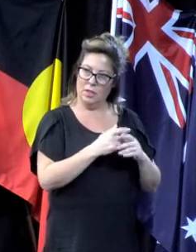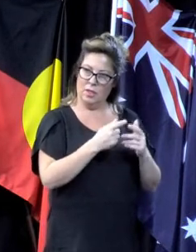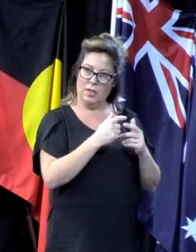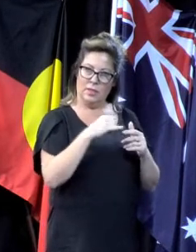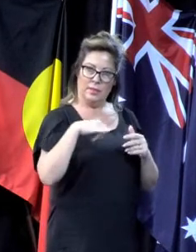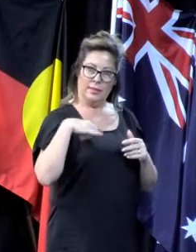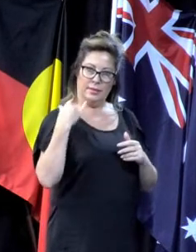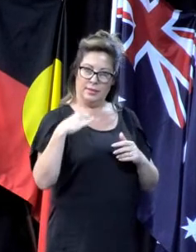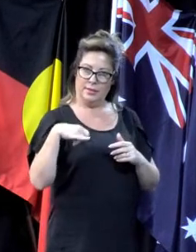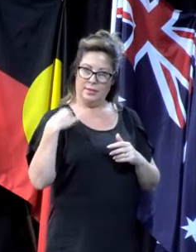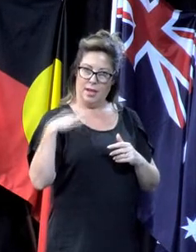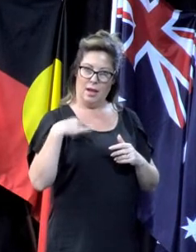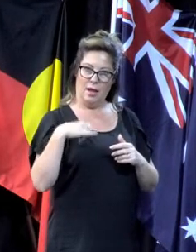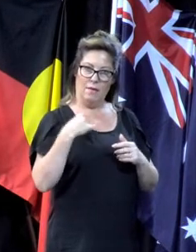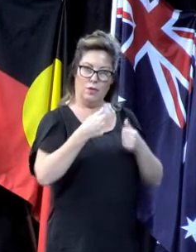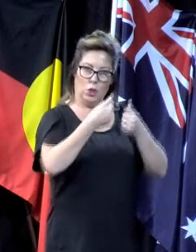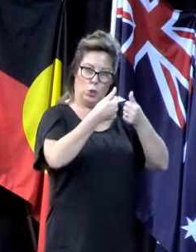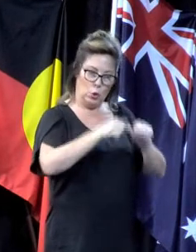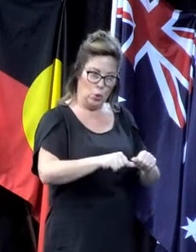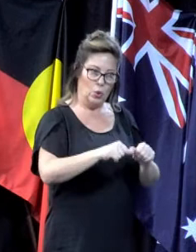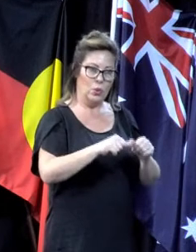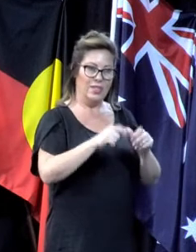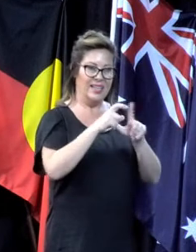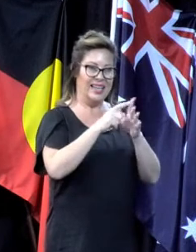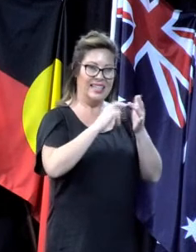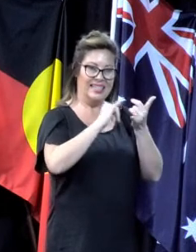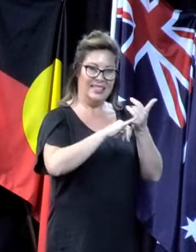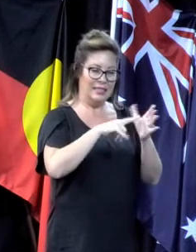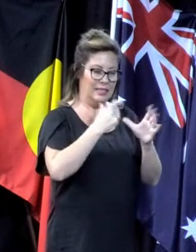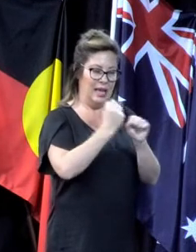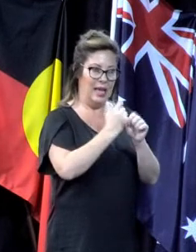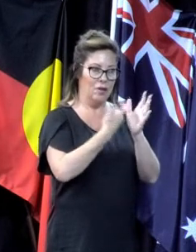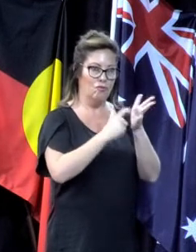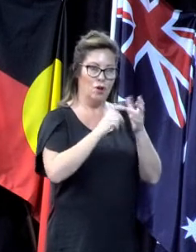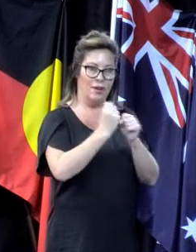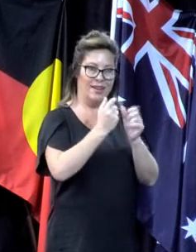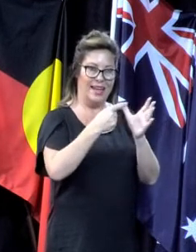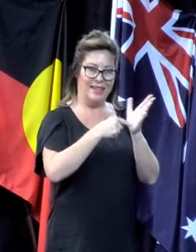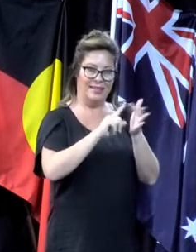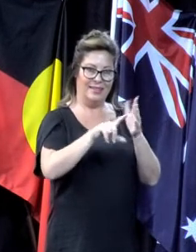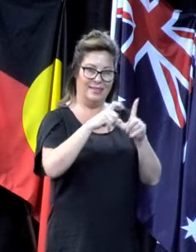This is Paragraph C. "Staff use disaggregated student data including achievement ladders,